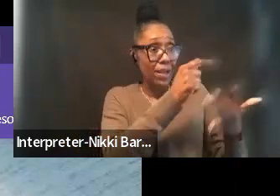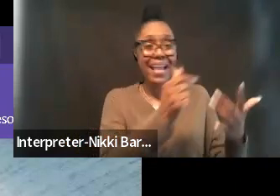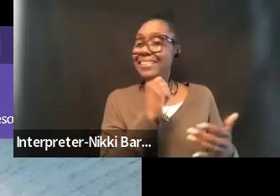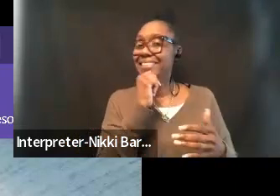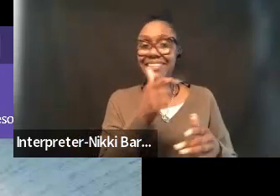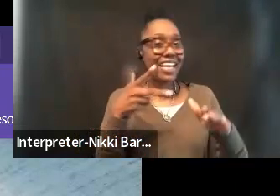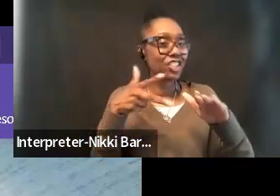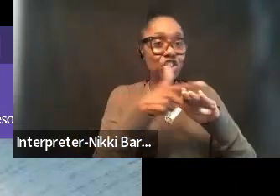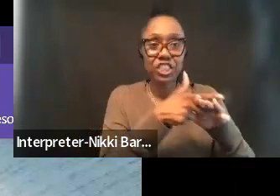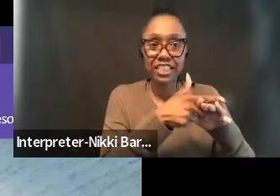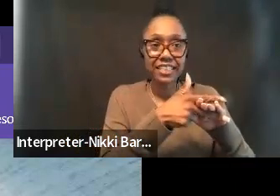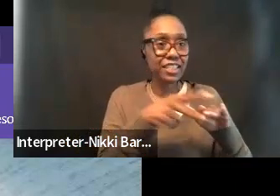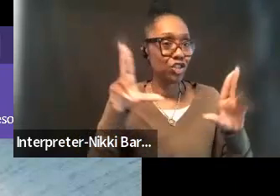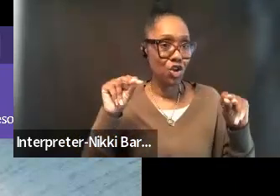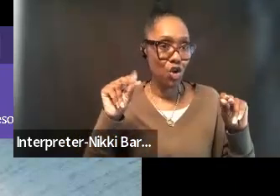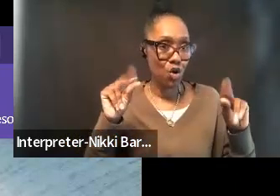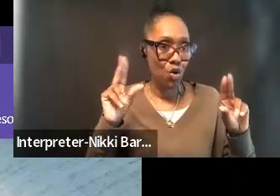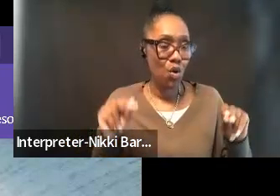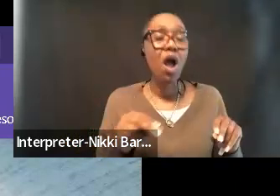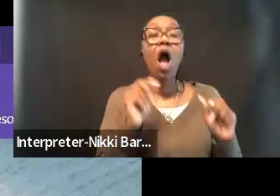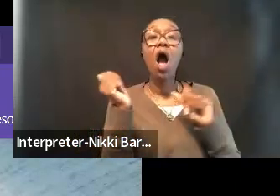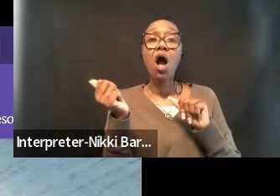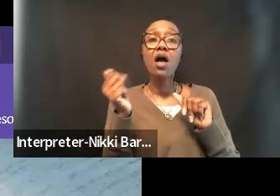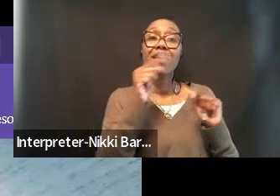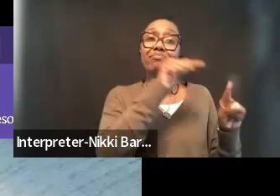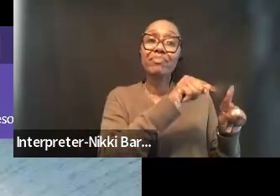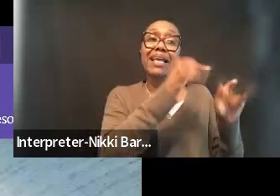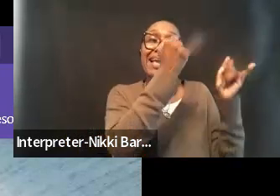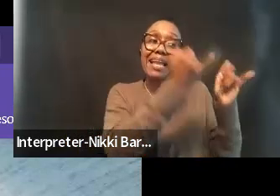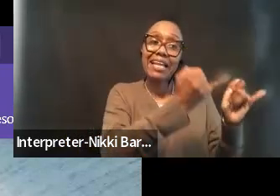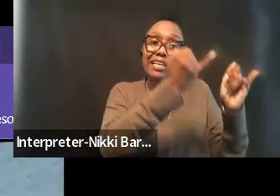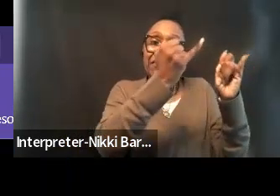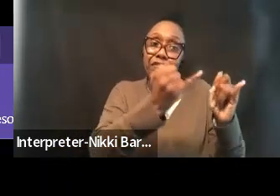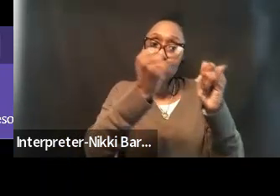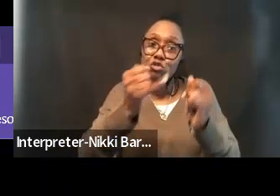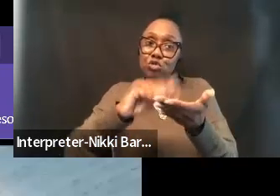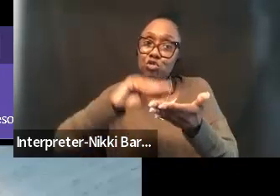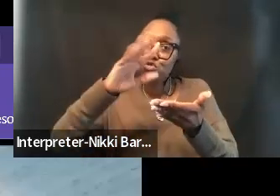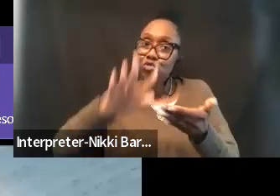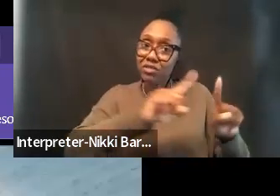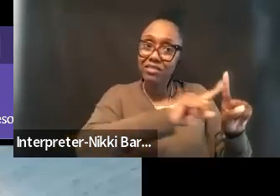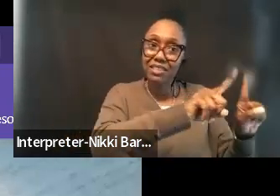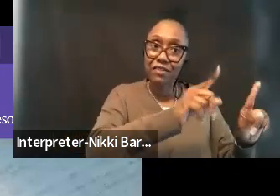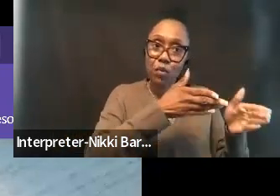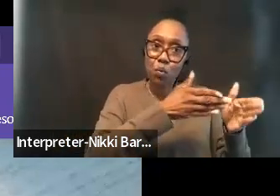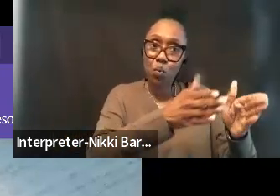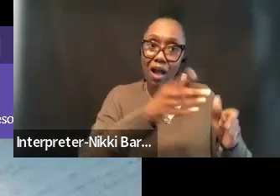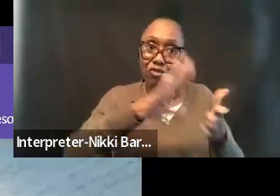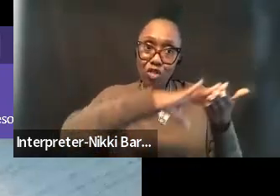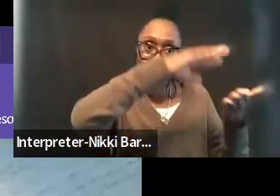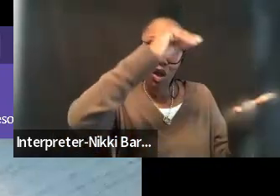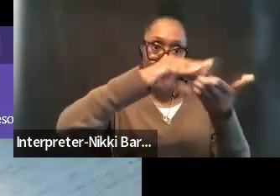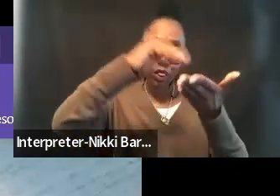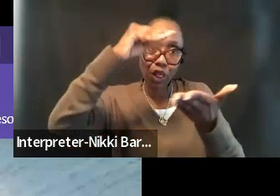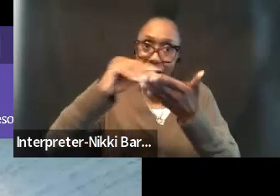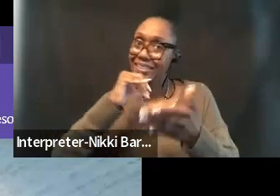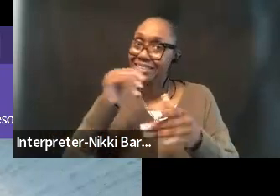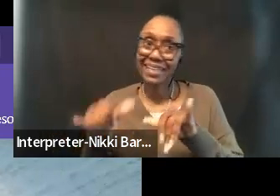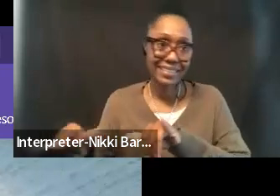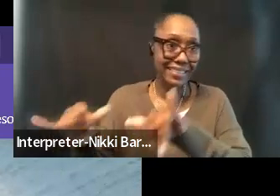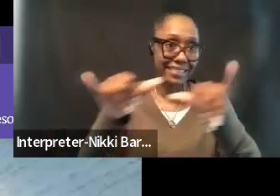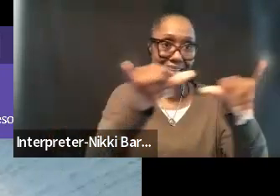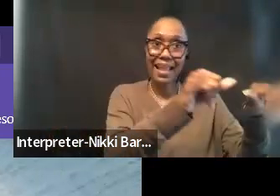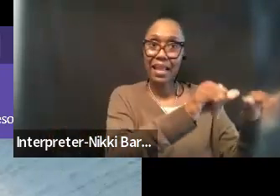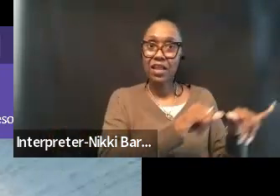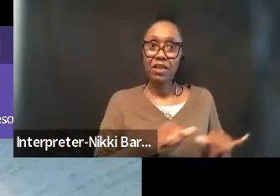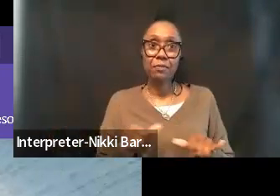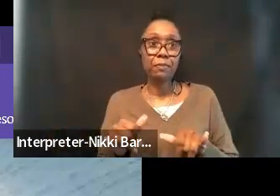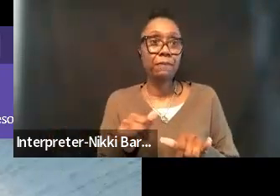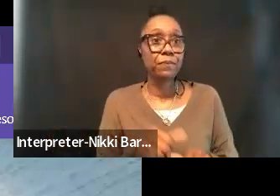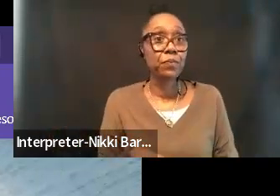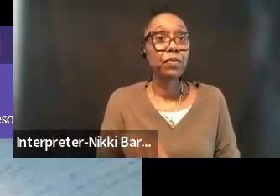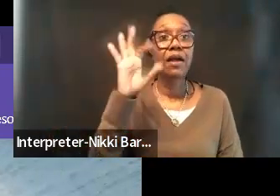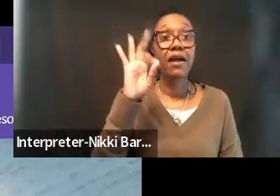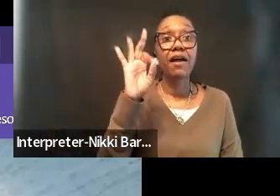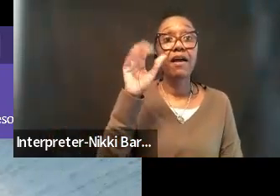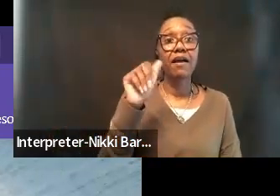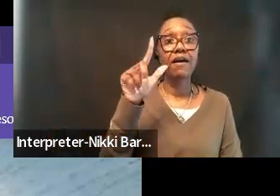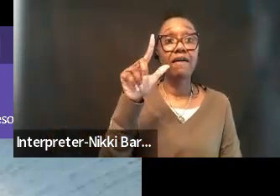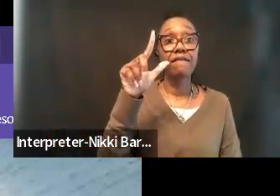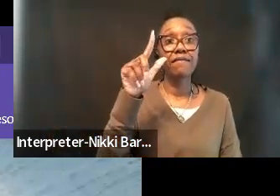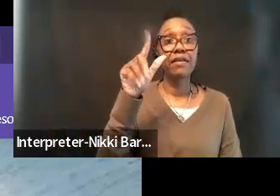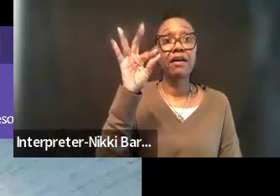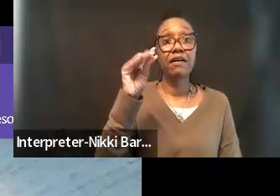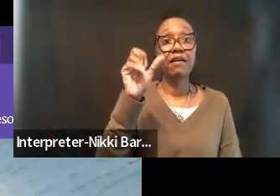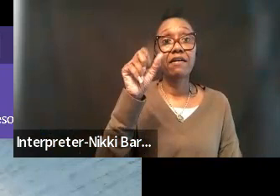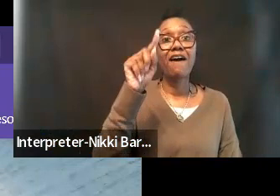It just means that not all kids take in things the same that way. Oh, so assist the technology in a summary, It's facilitated learning experiences.